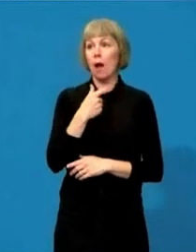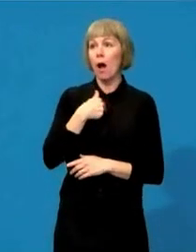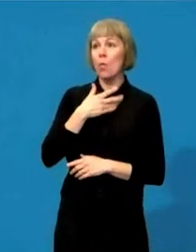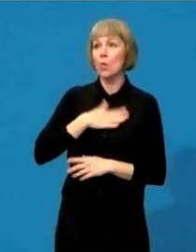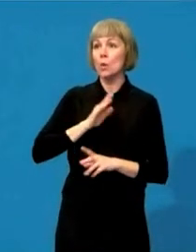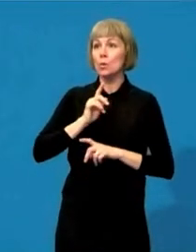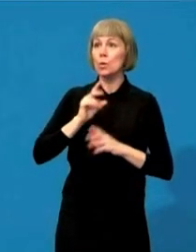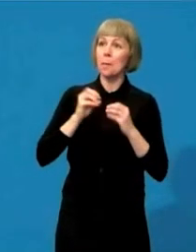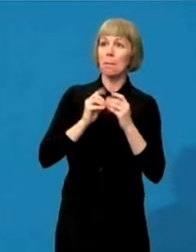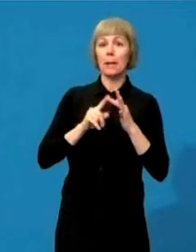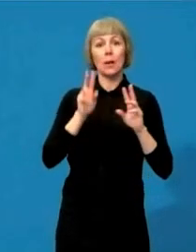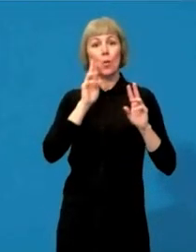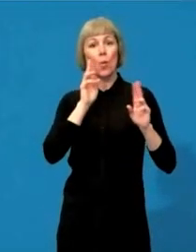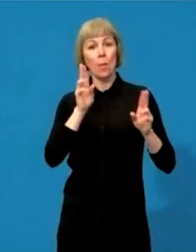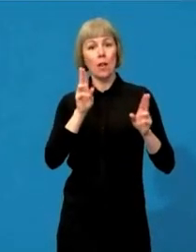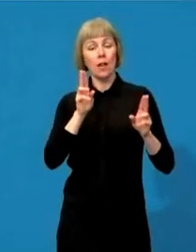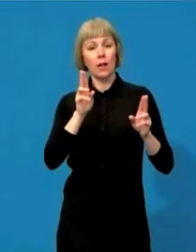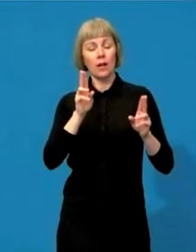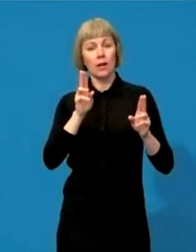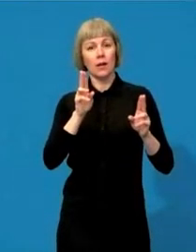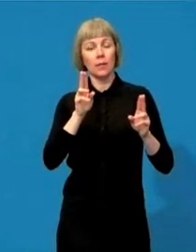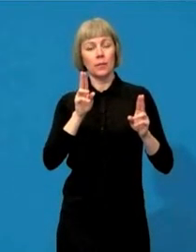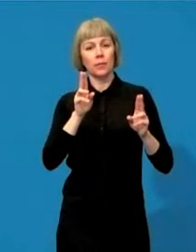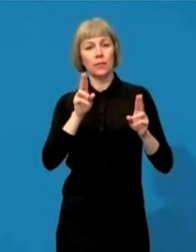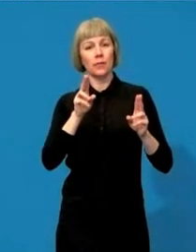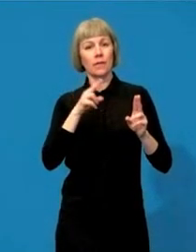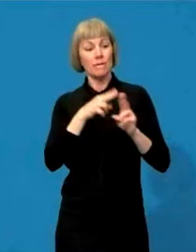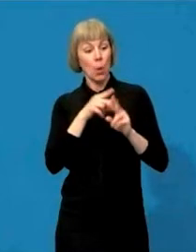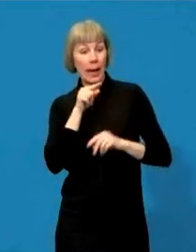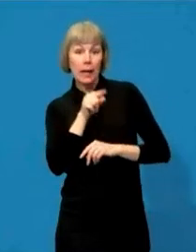And for him to be normal, we - he needed to be doing normal things.